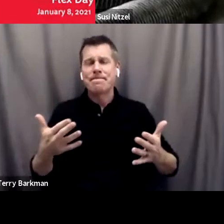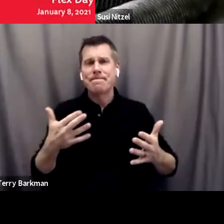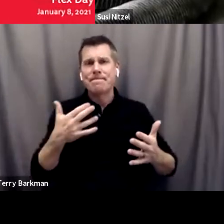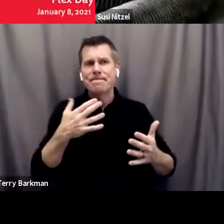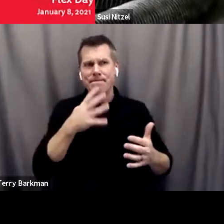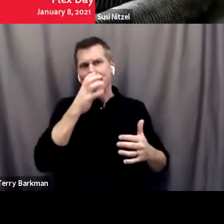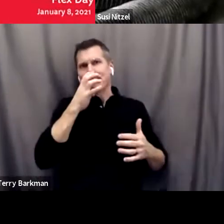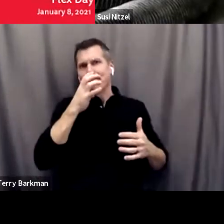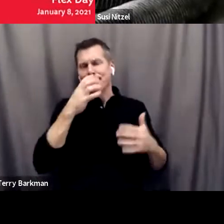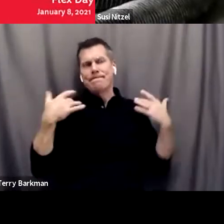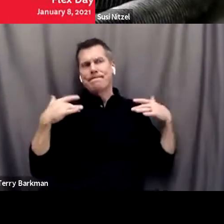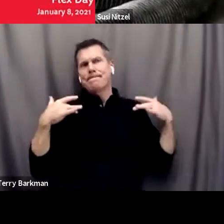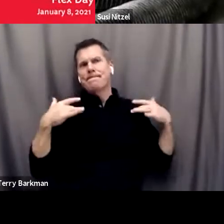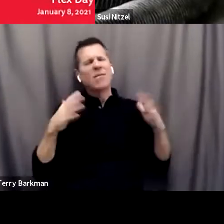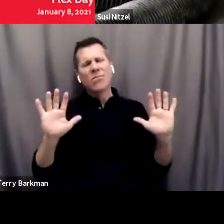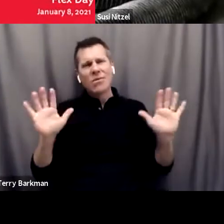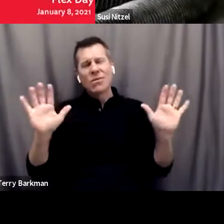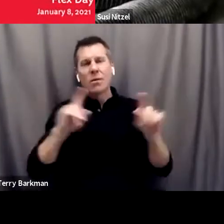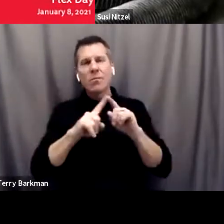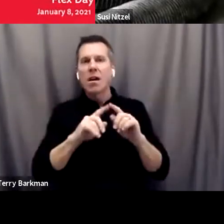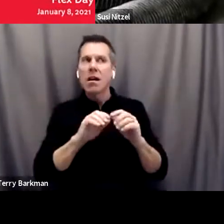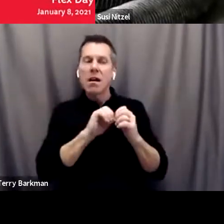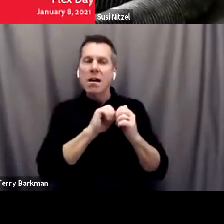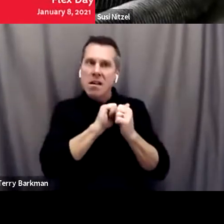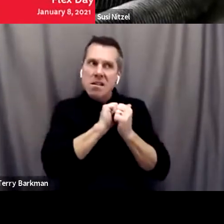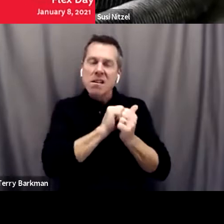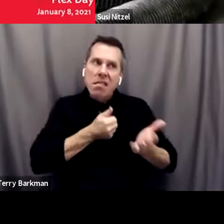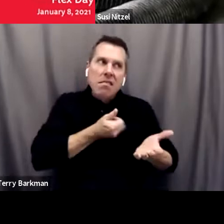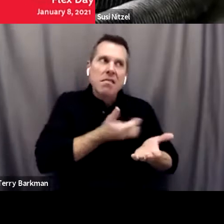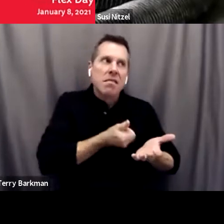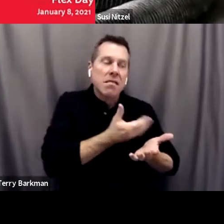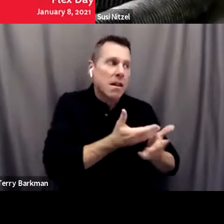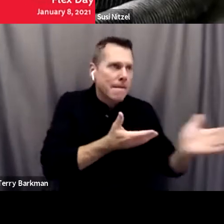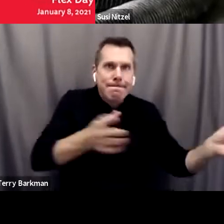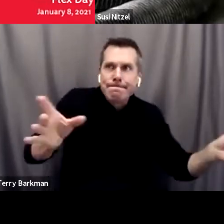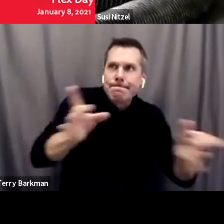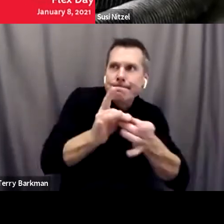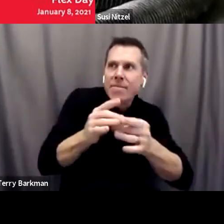a lot to our students. I mean, we're working with them with advisory members, trying to connect them within with with employment,